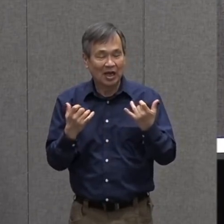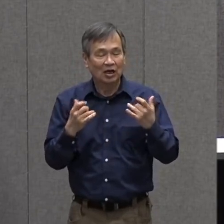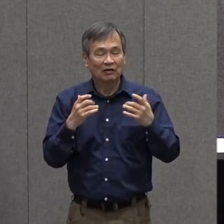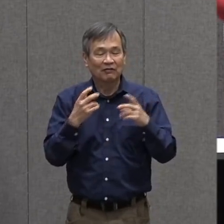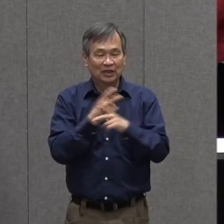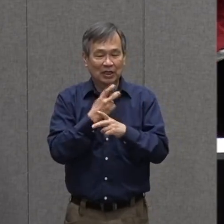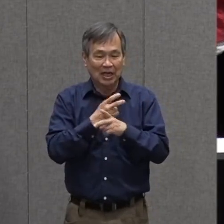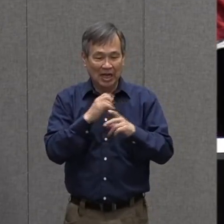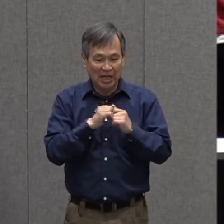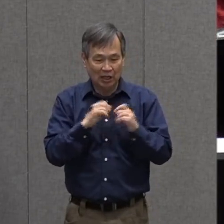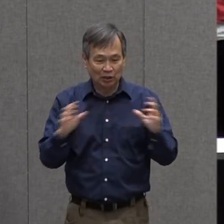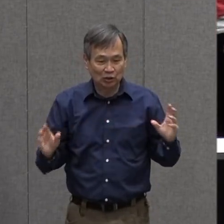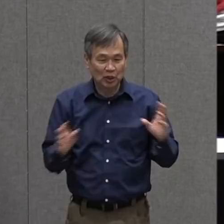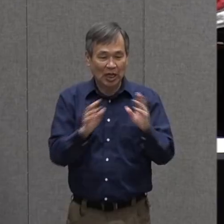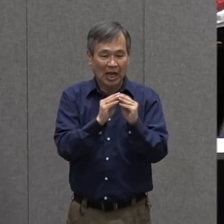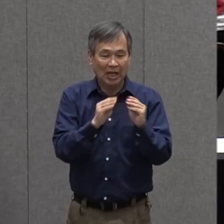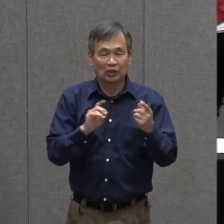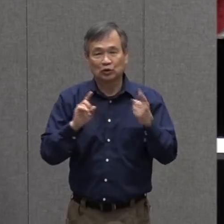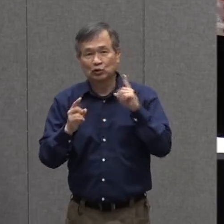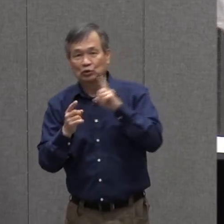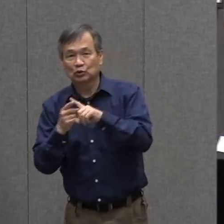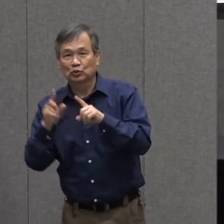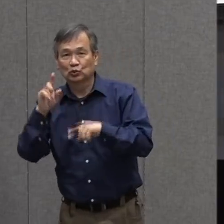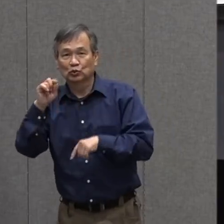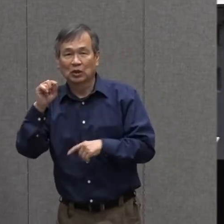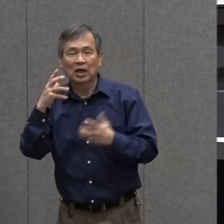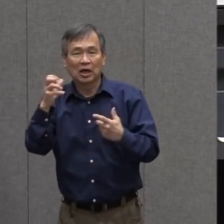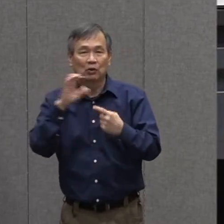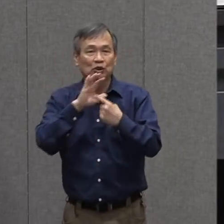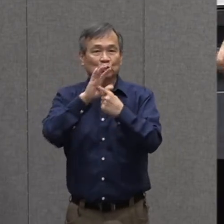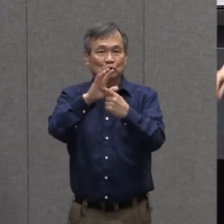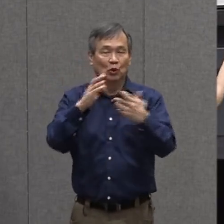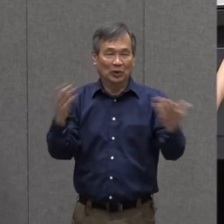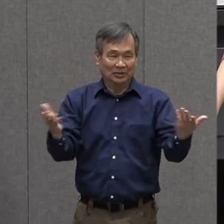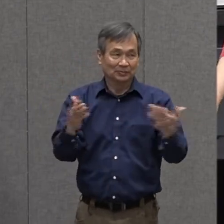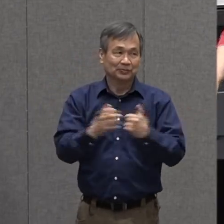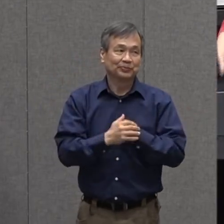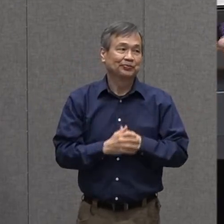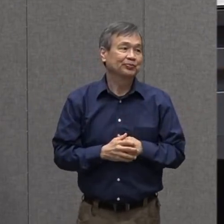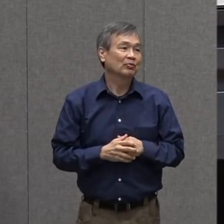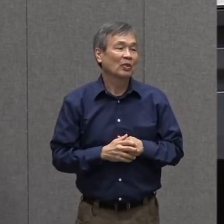I wanted to put that up on here. And I know I have how many.